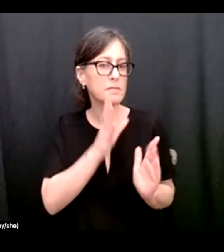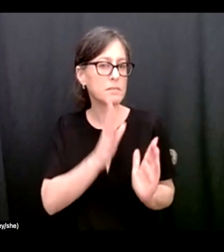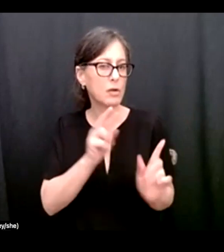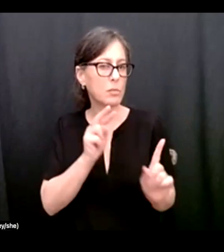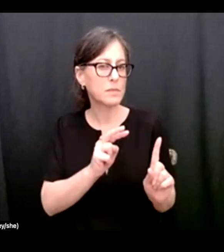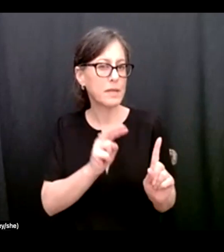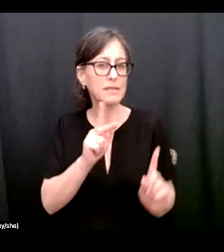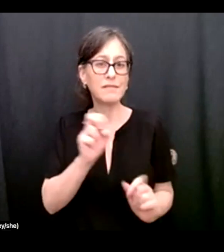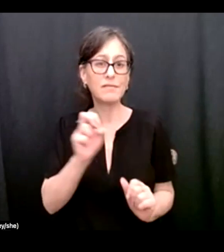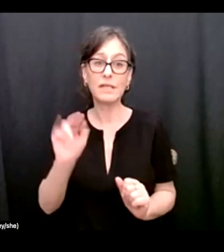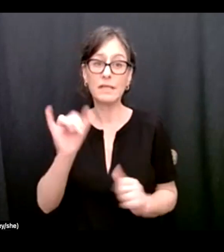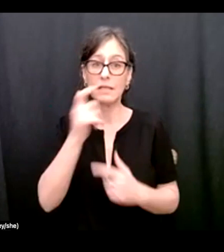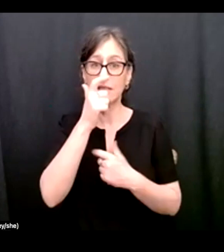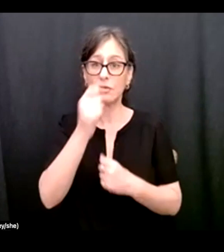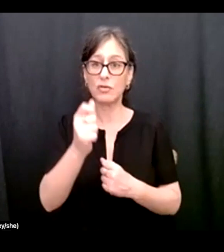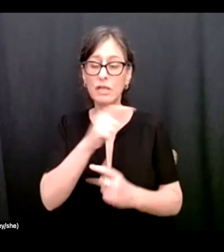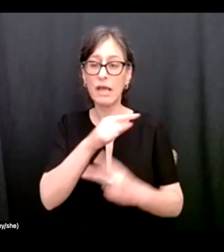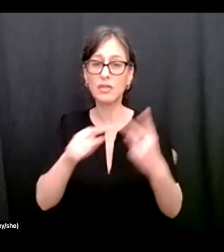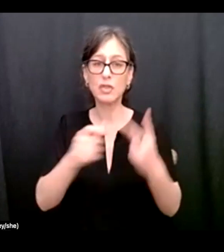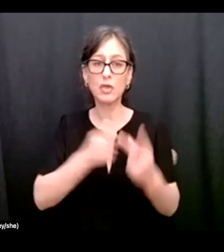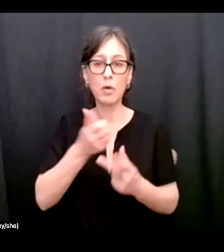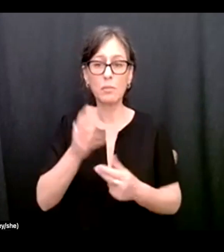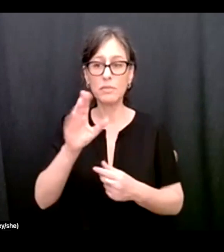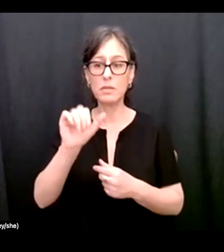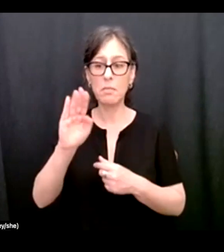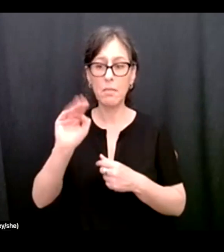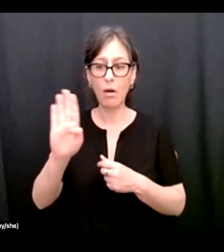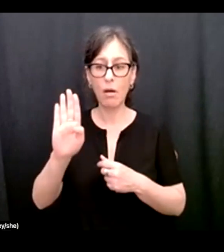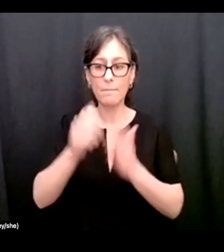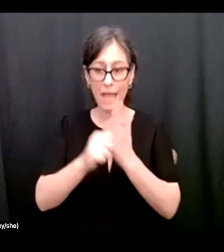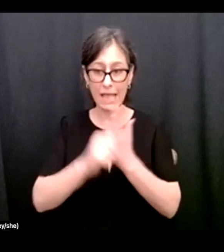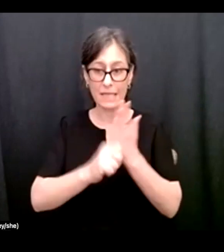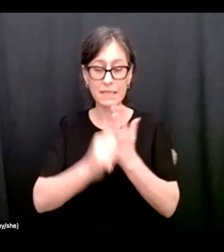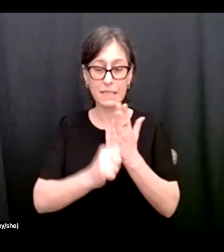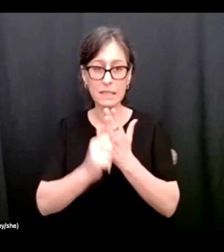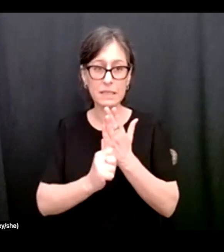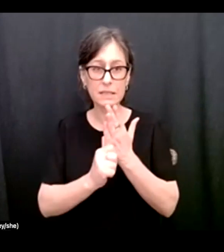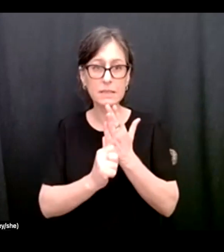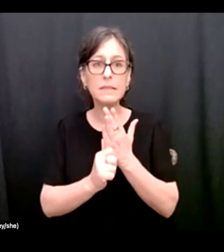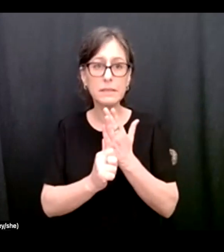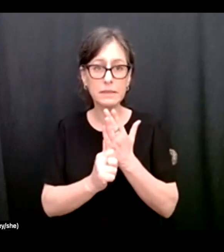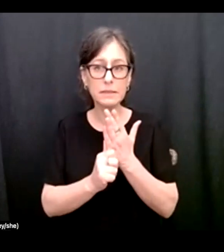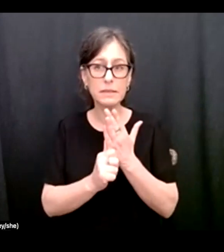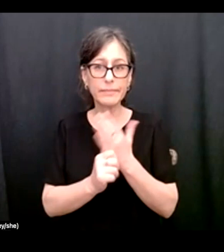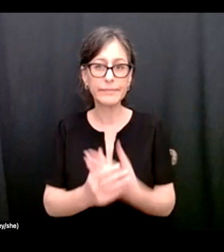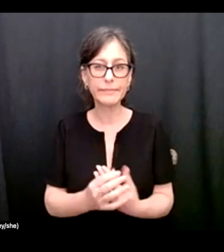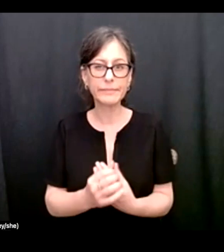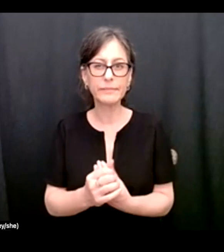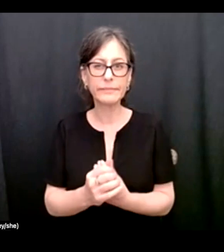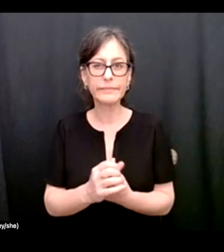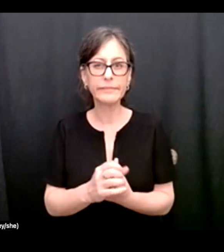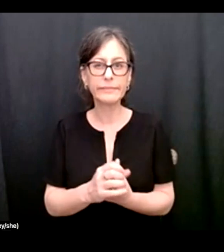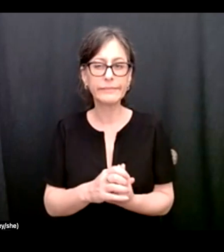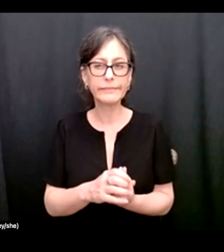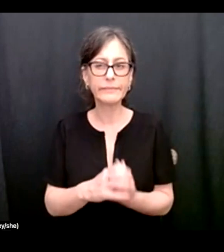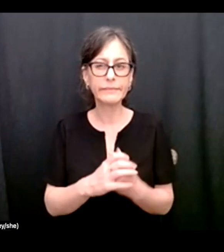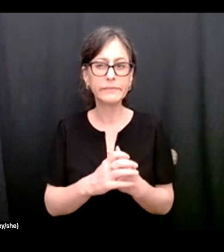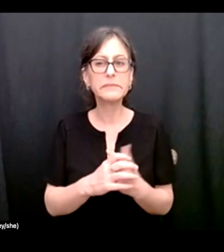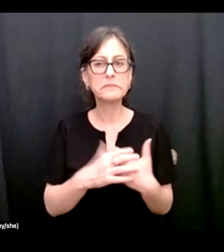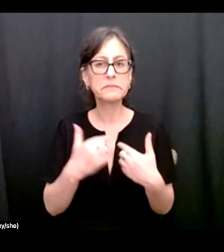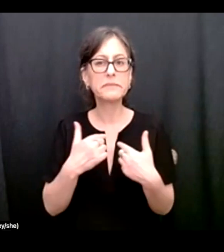the two he has in Bomb magazine where you know, I'm going to be in Bomb magazine,